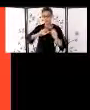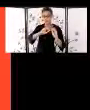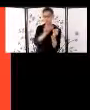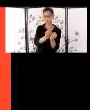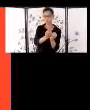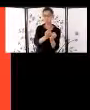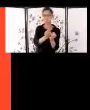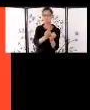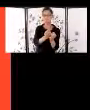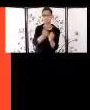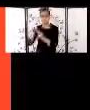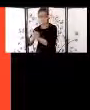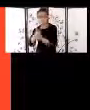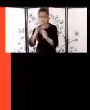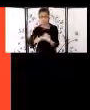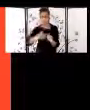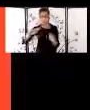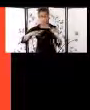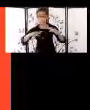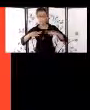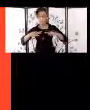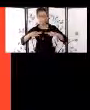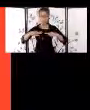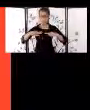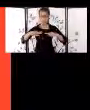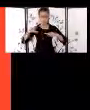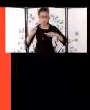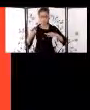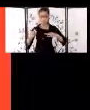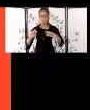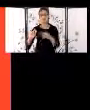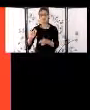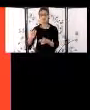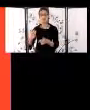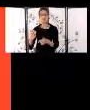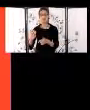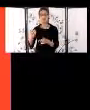that project. So, multiple members of the group can’t submit for the same project